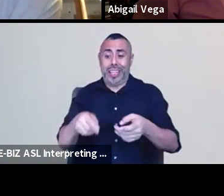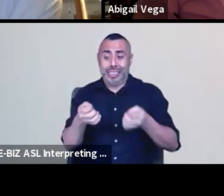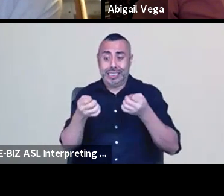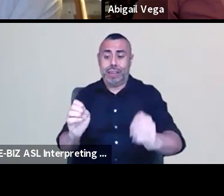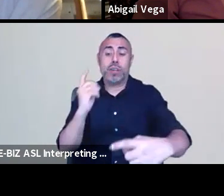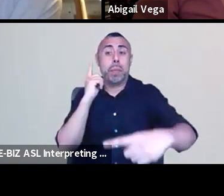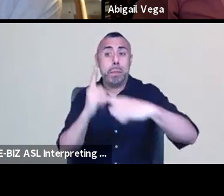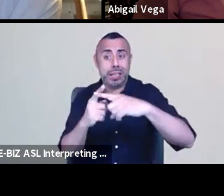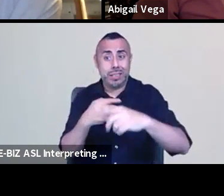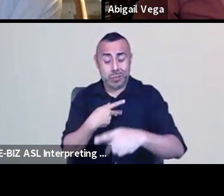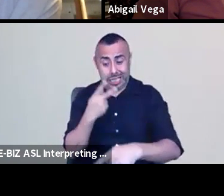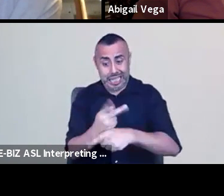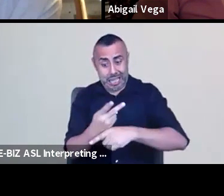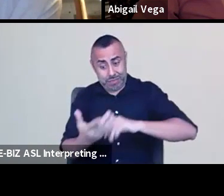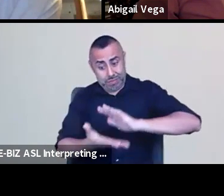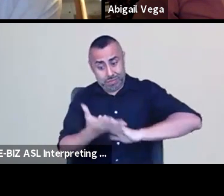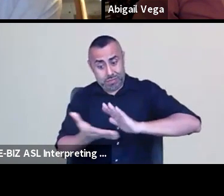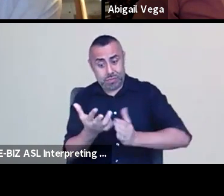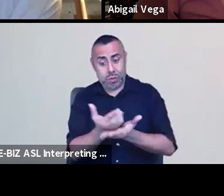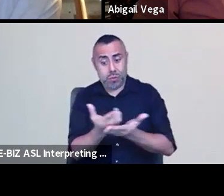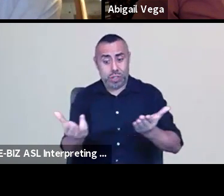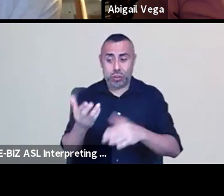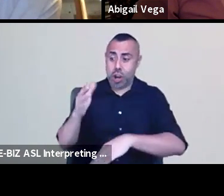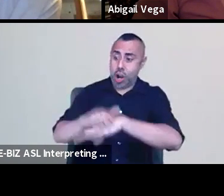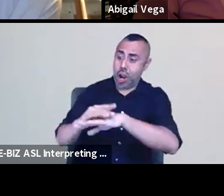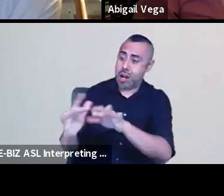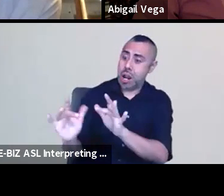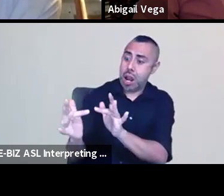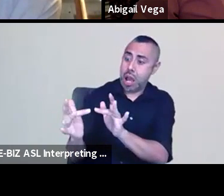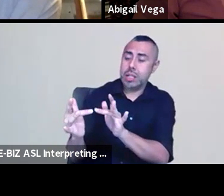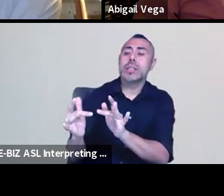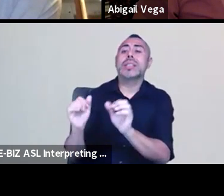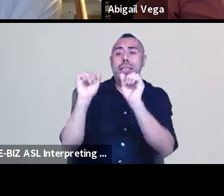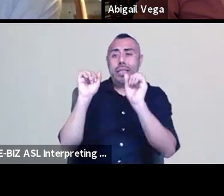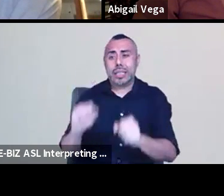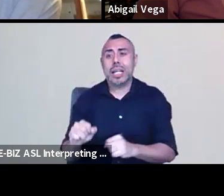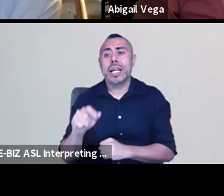the resource list online, you can then move funds directly to @COV19-FAR,